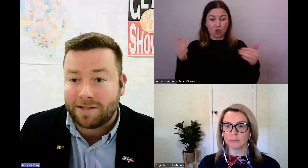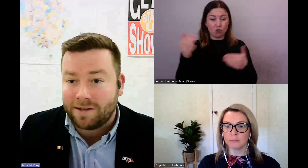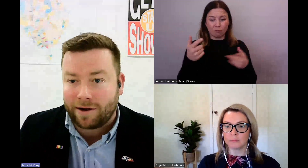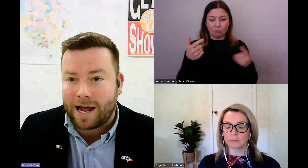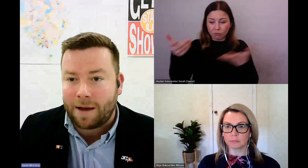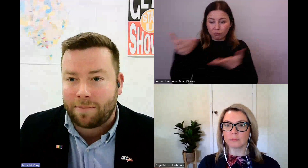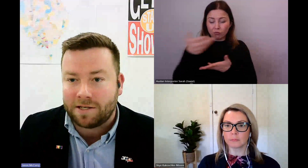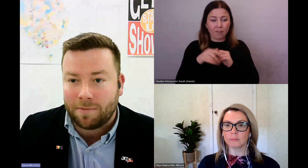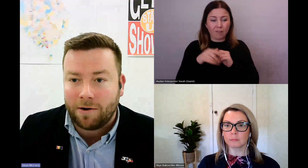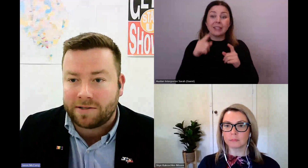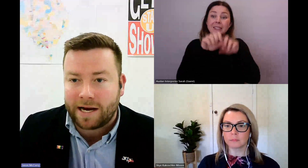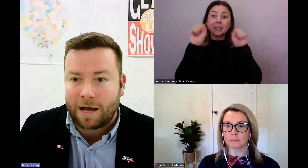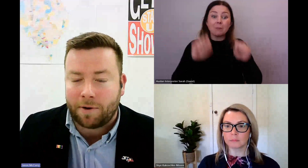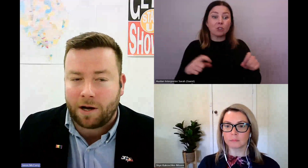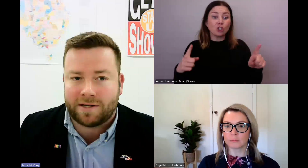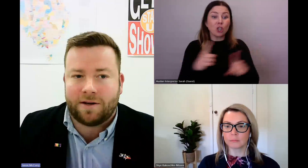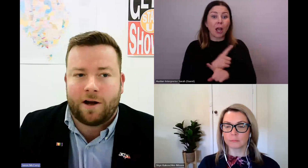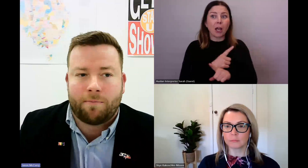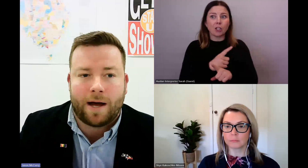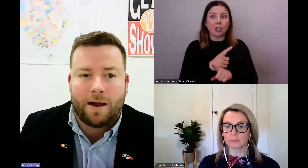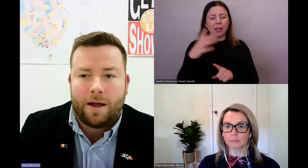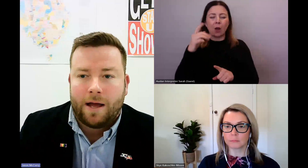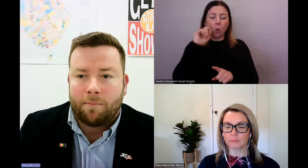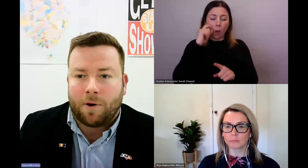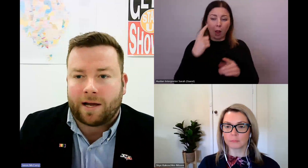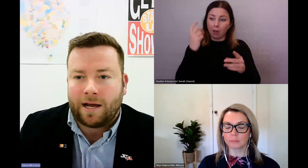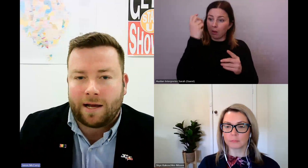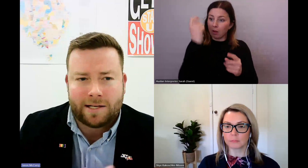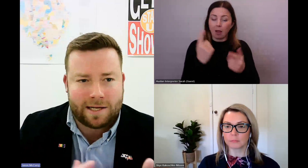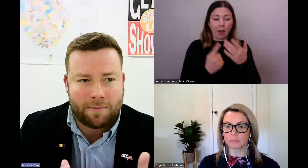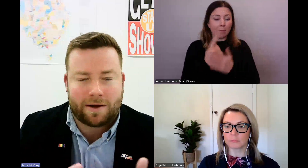have, it's not going to happen tomorrow, it's going to happen over time but by getting, as some of the